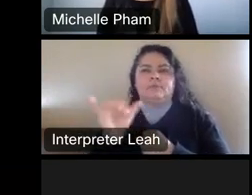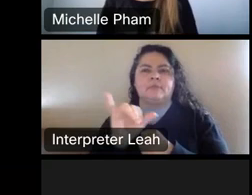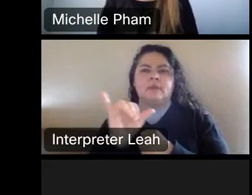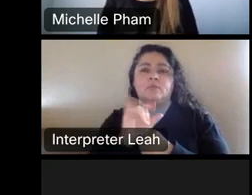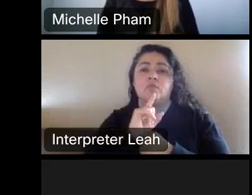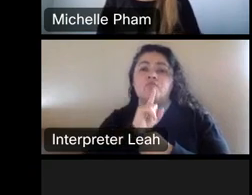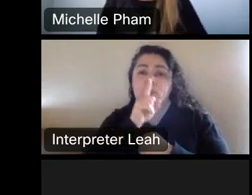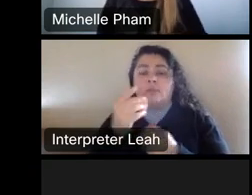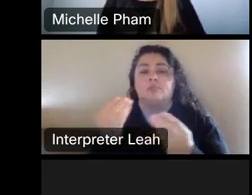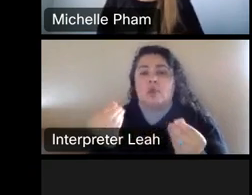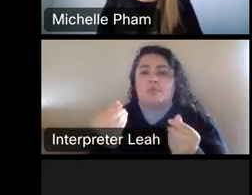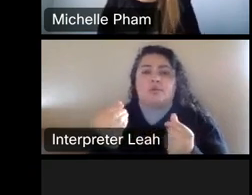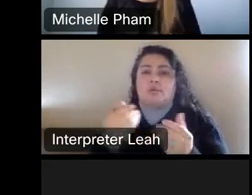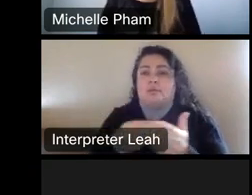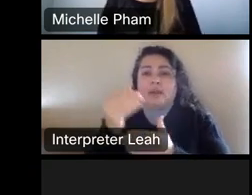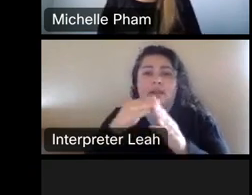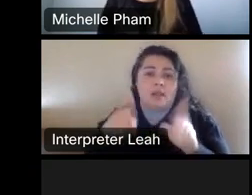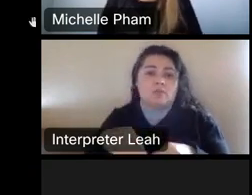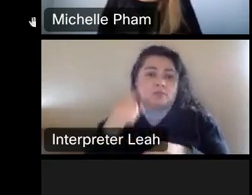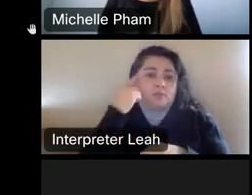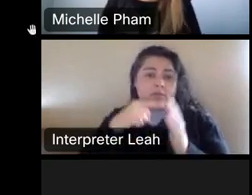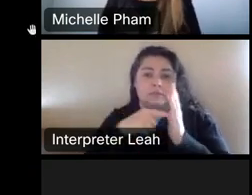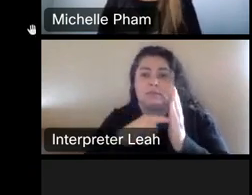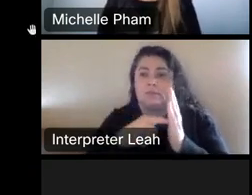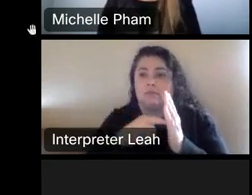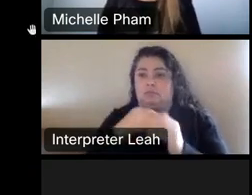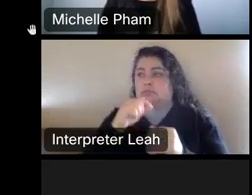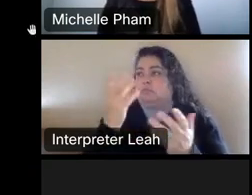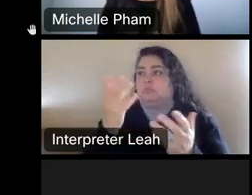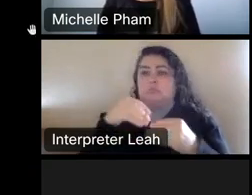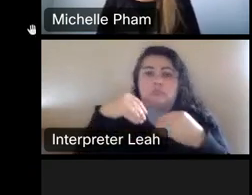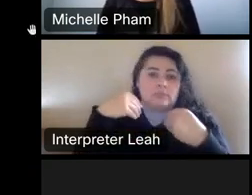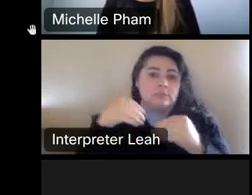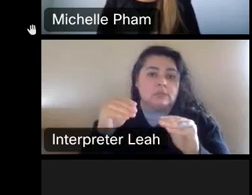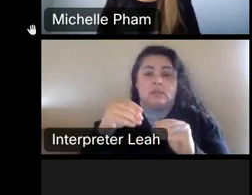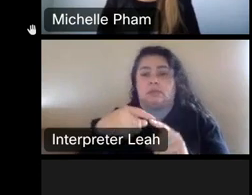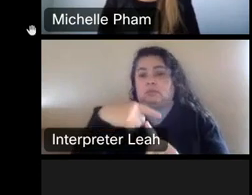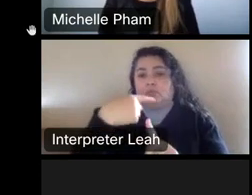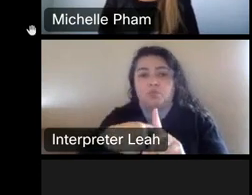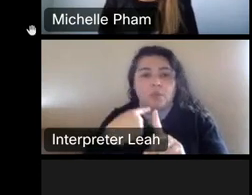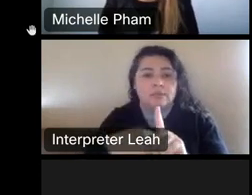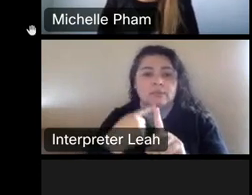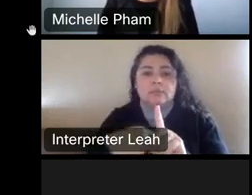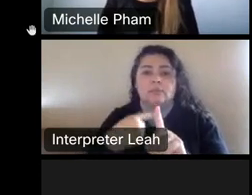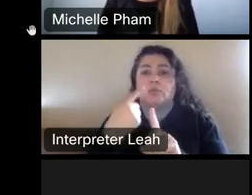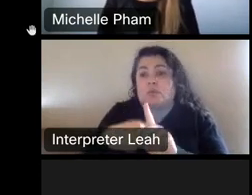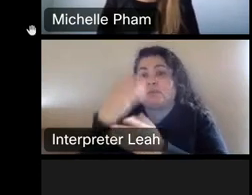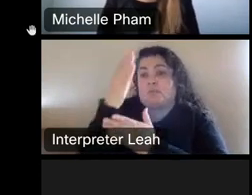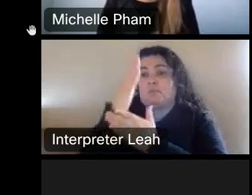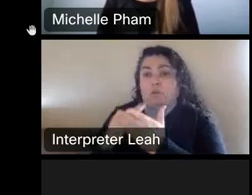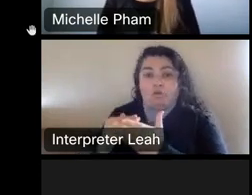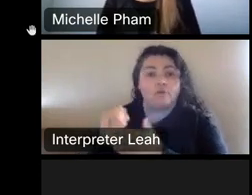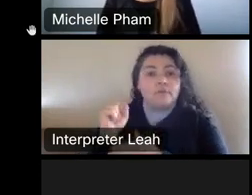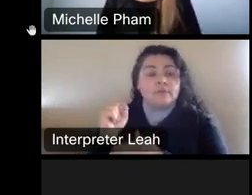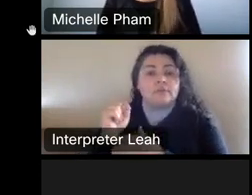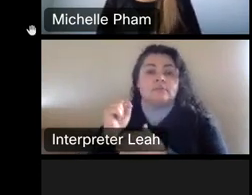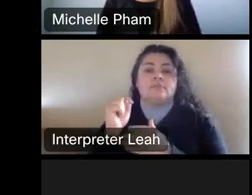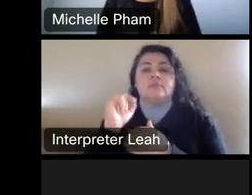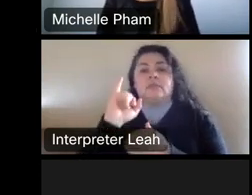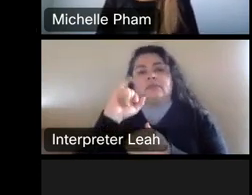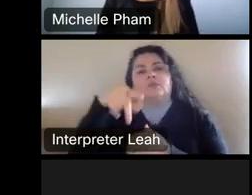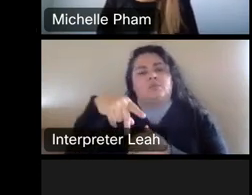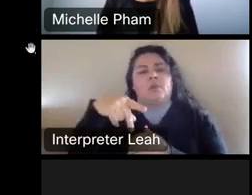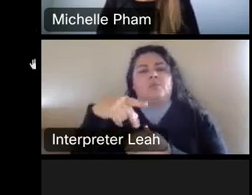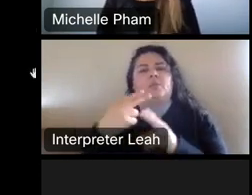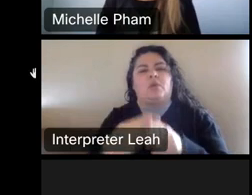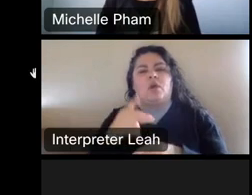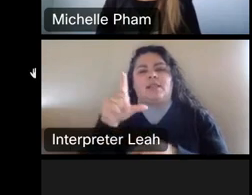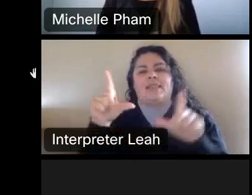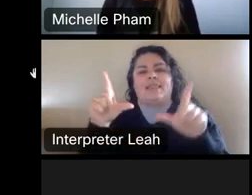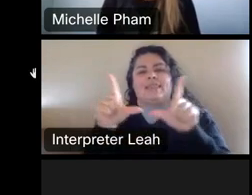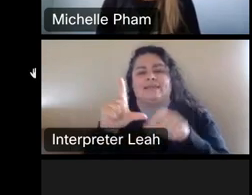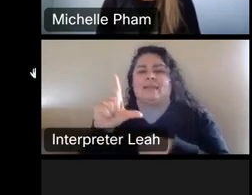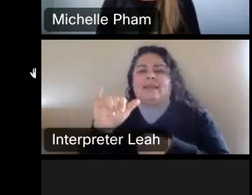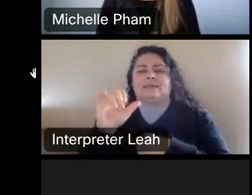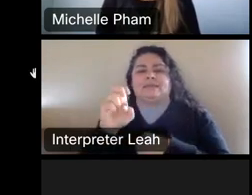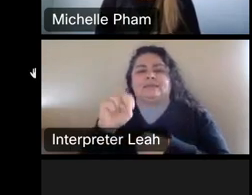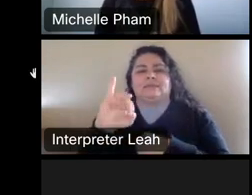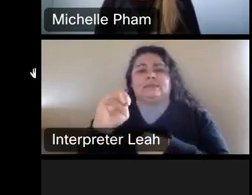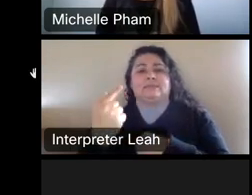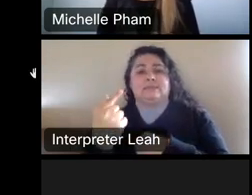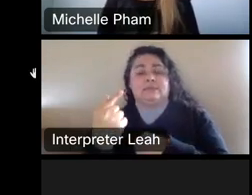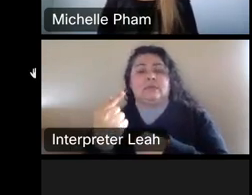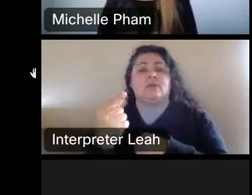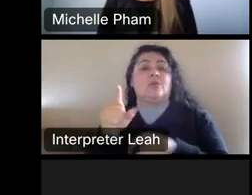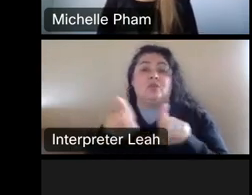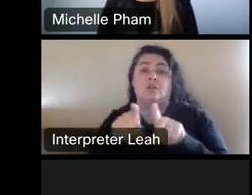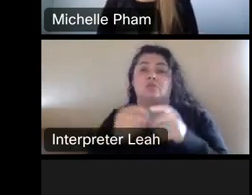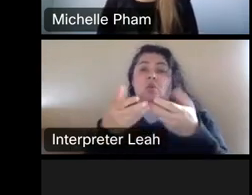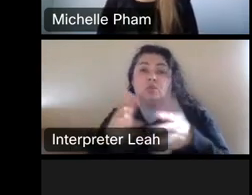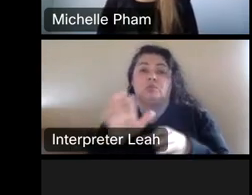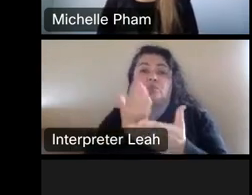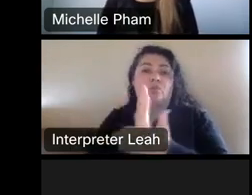Like, buying a house for example, you can sell it. You can rent it. You can rent out portions of it. Which in intellectual property we call licensing. Um, and you can also lose your rights to certain intellectual property.